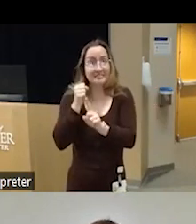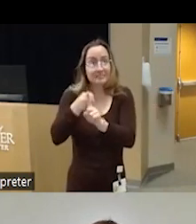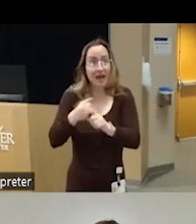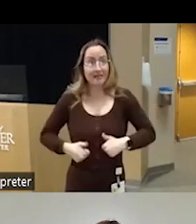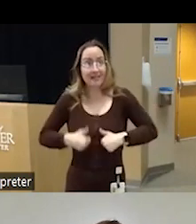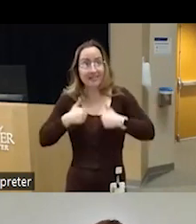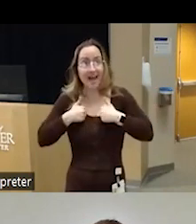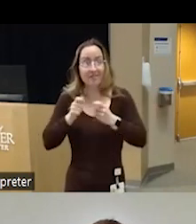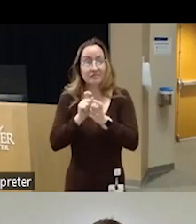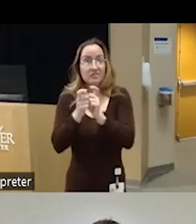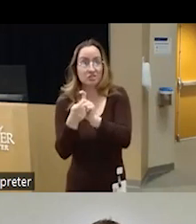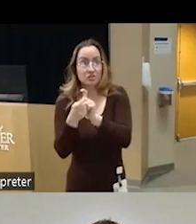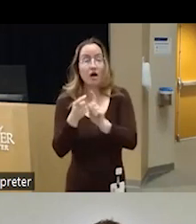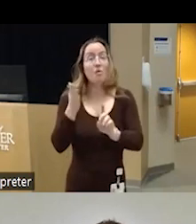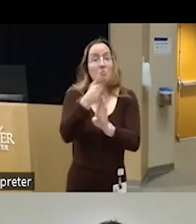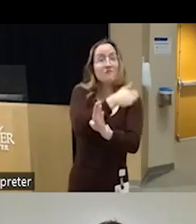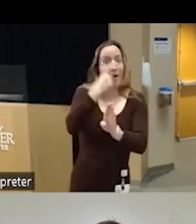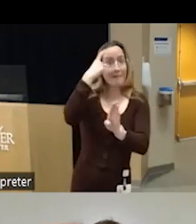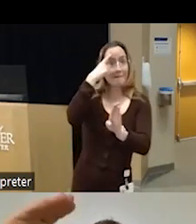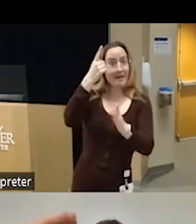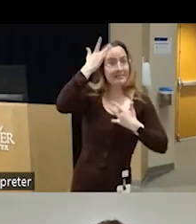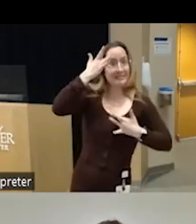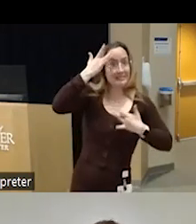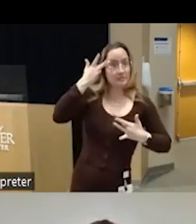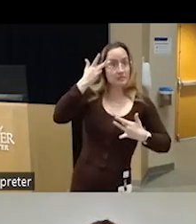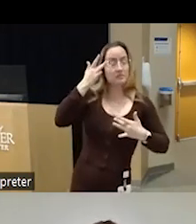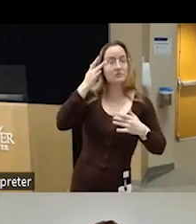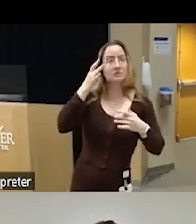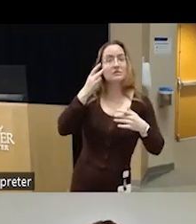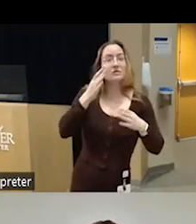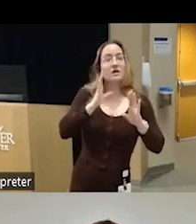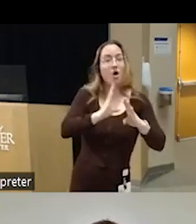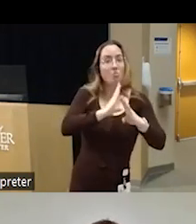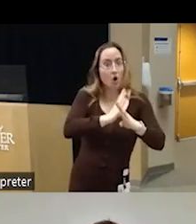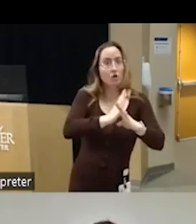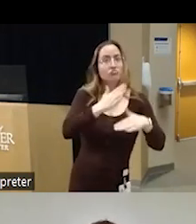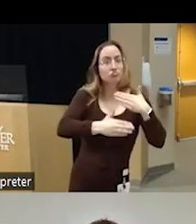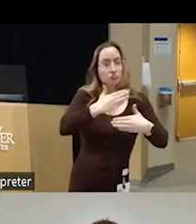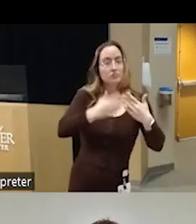Shifts from mental illness in terms of precaution to cardiovascular and circulatory